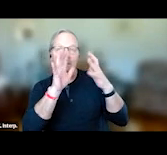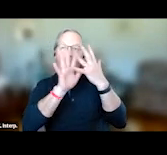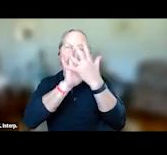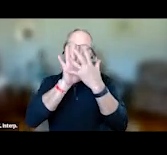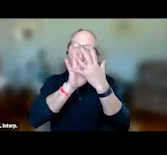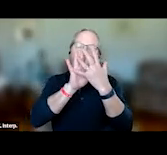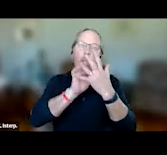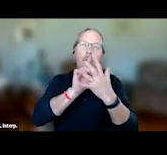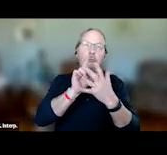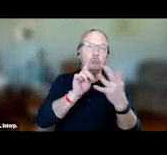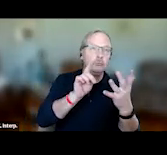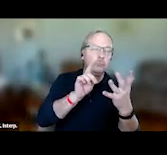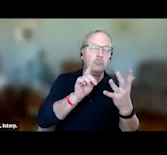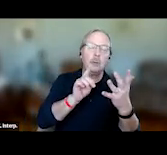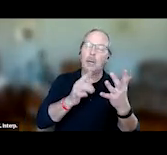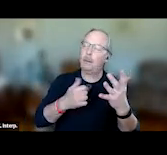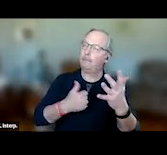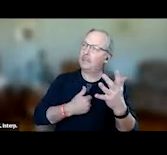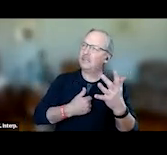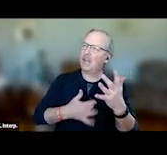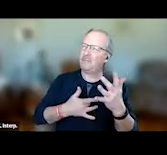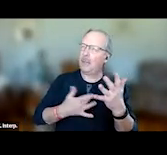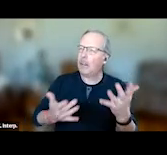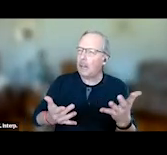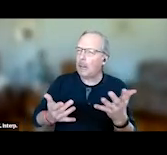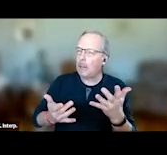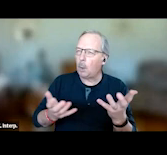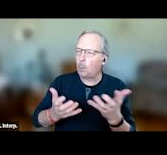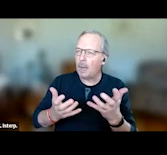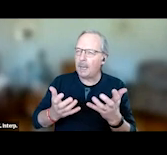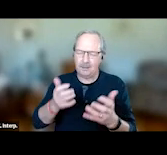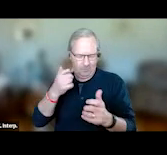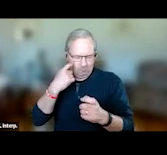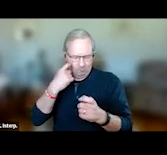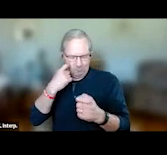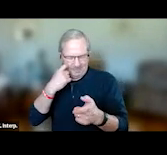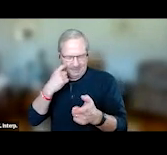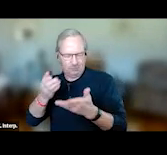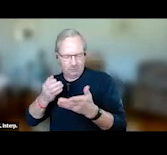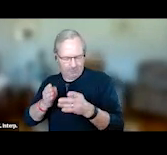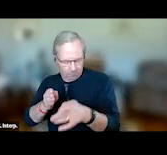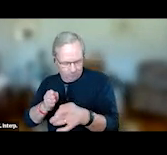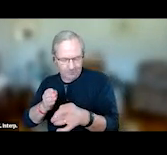So you can take a moment to think about a service user you recently had an experience with that told you about a delusion.